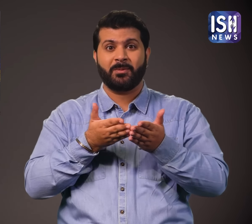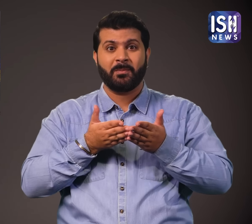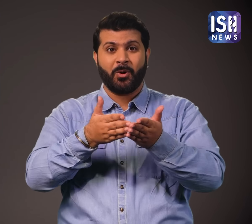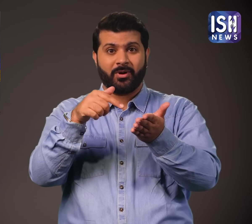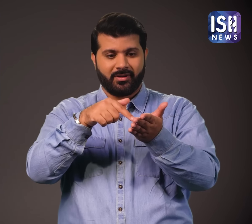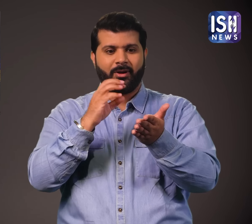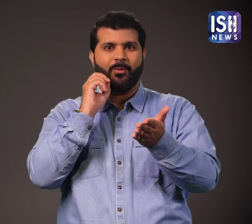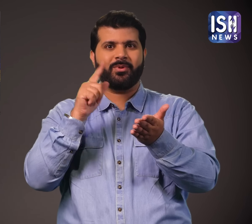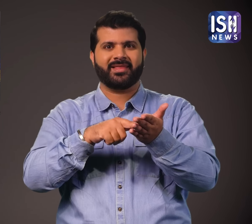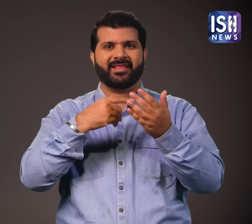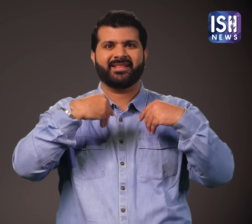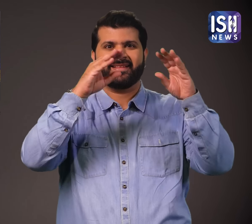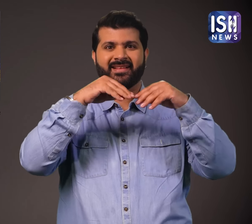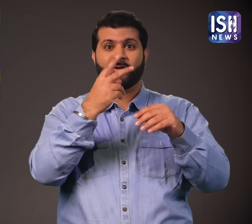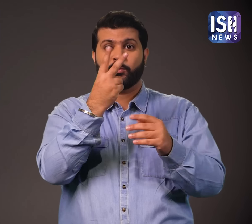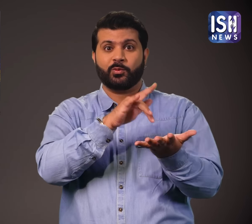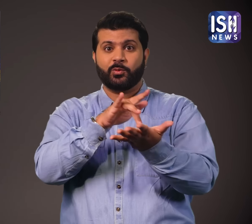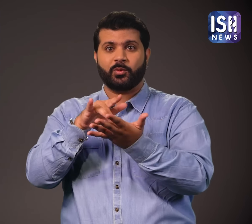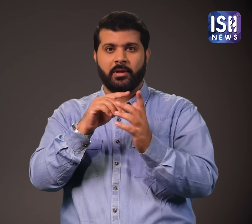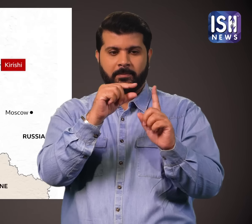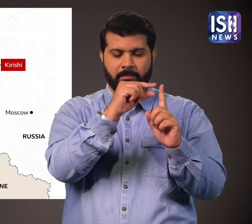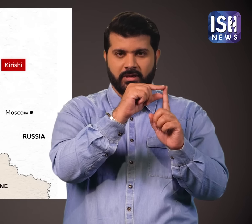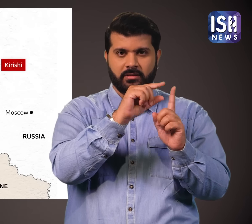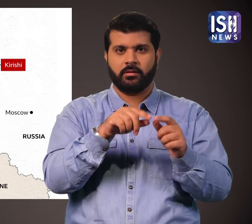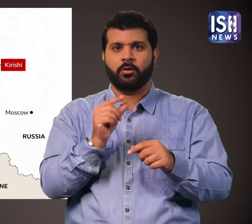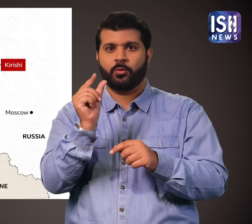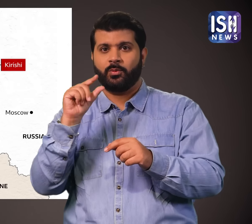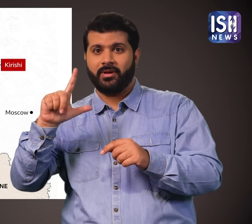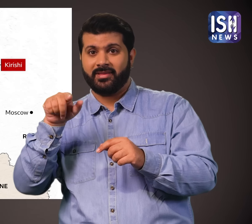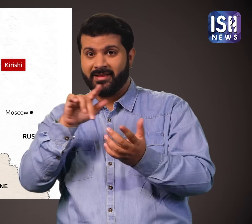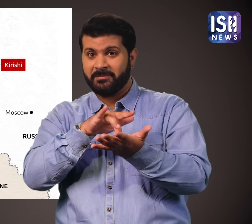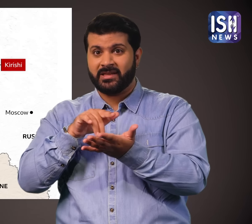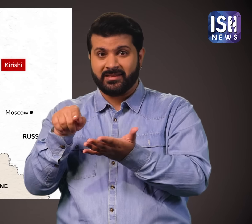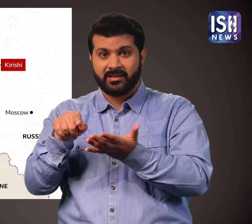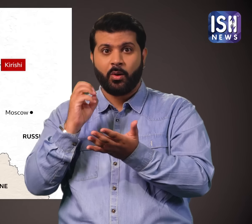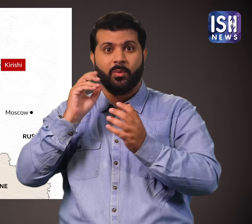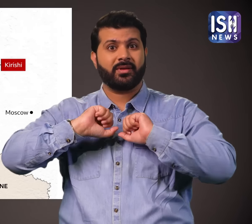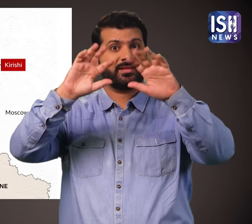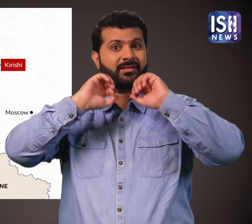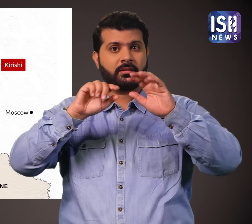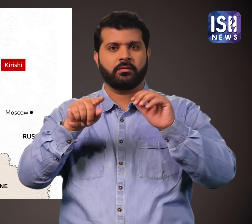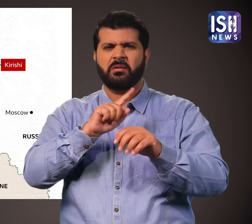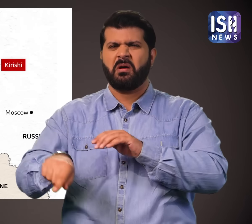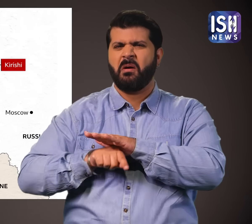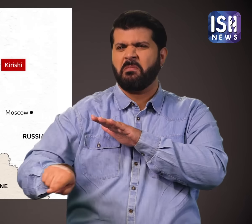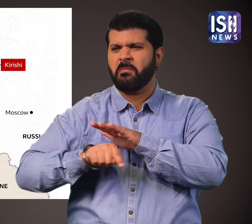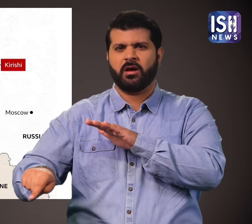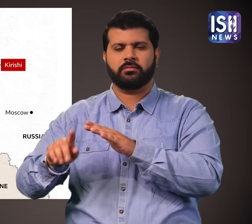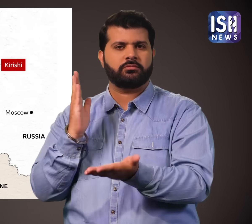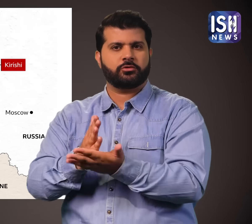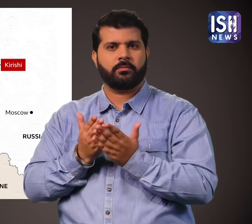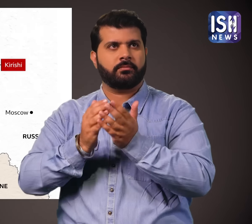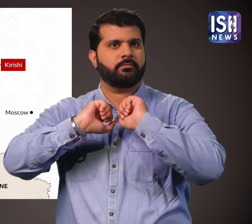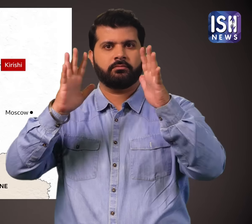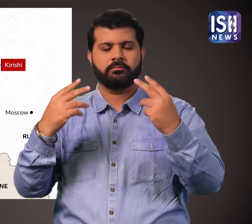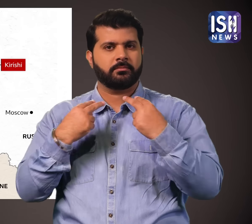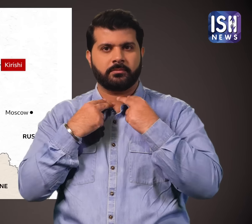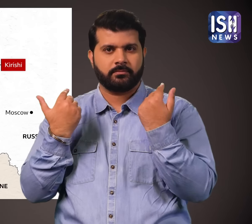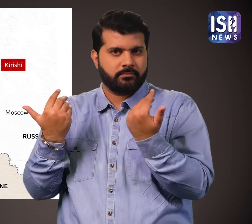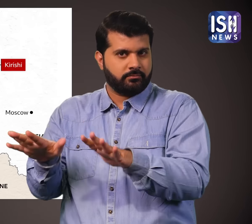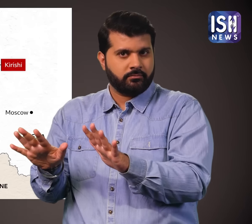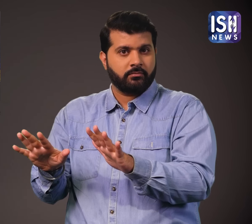such as Primorsk and Ust-Luga ports, where oil loading and exports stopped after the strikes.